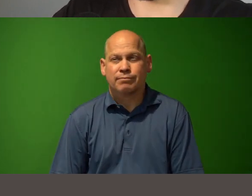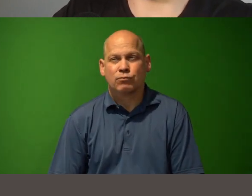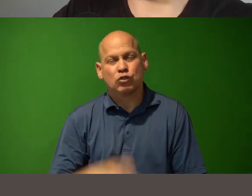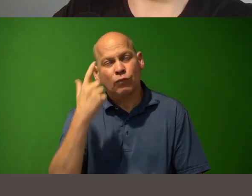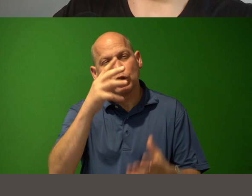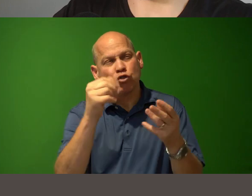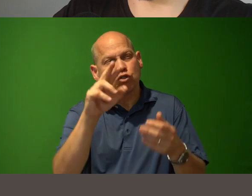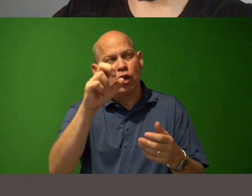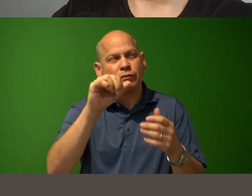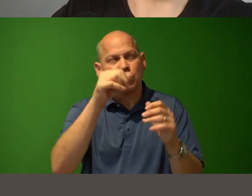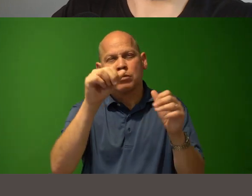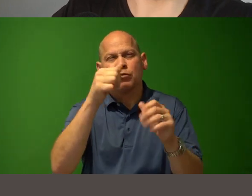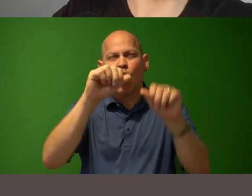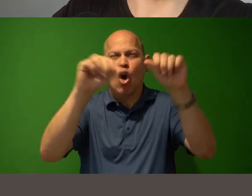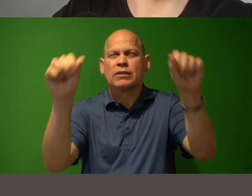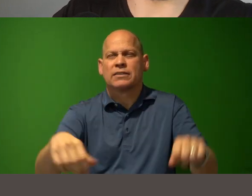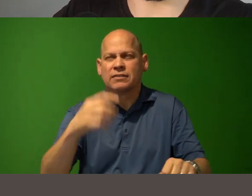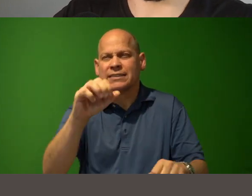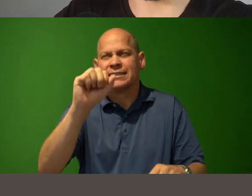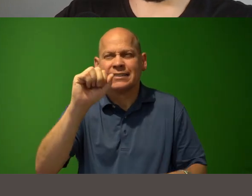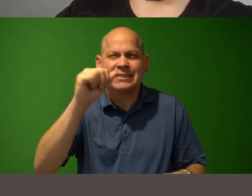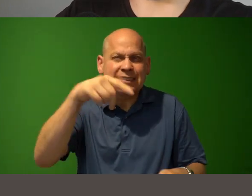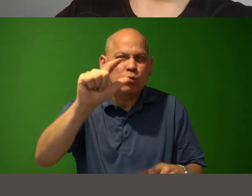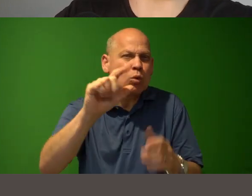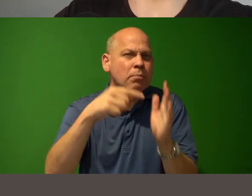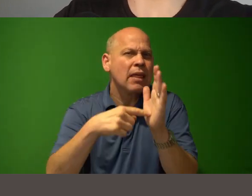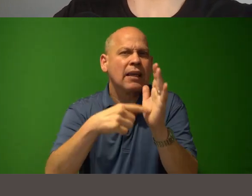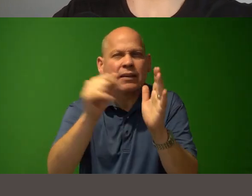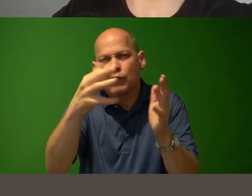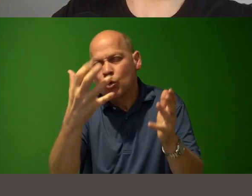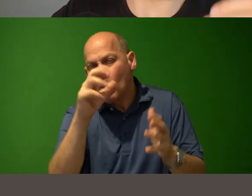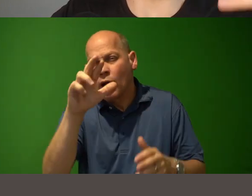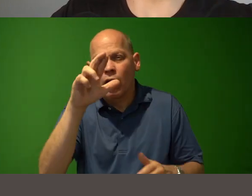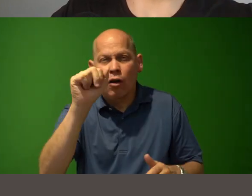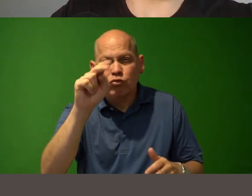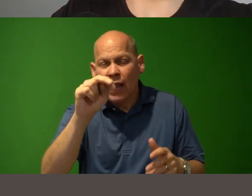So I highly recommend to read the C4 model if you want to get a grand kind of